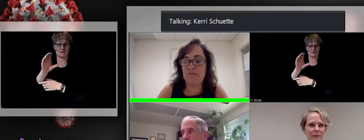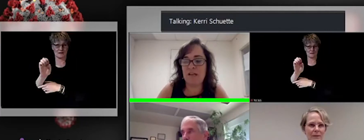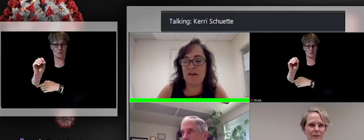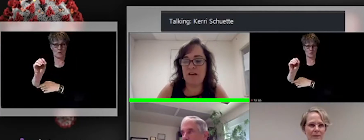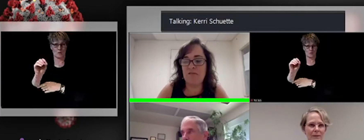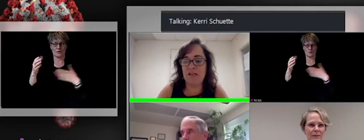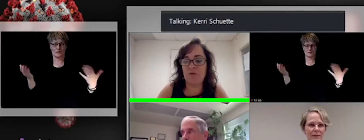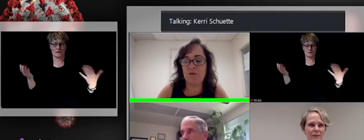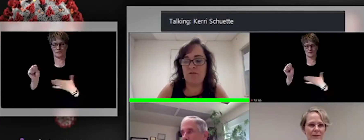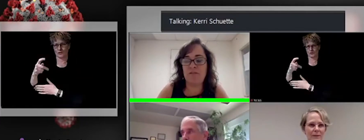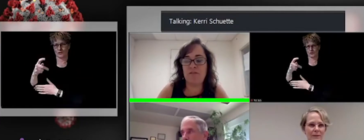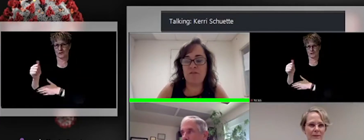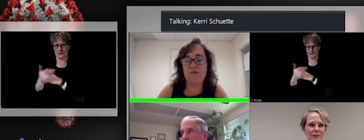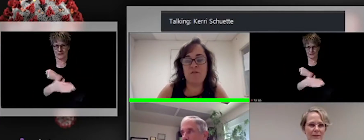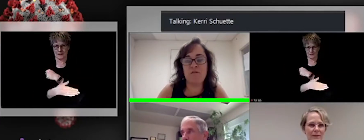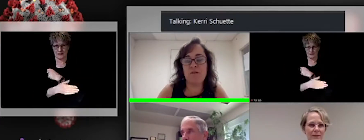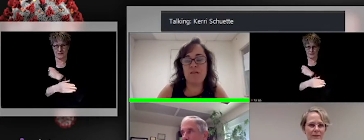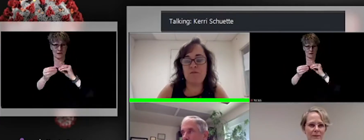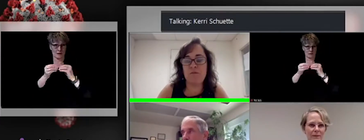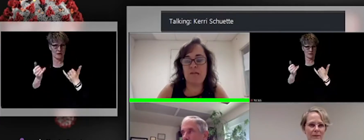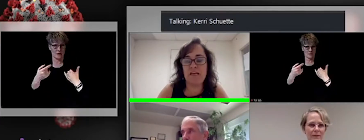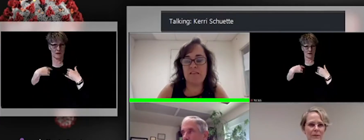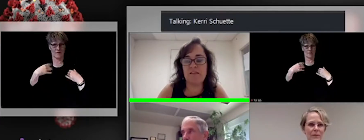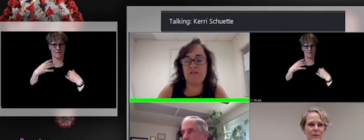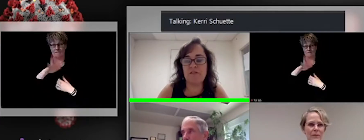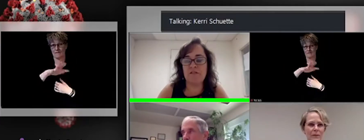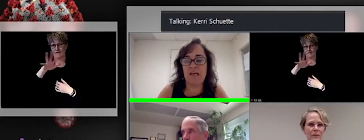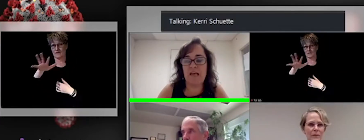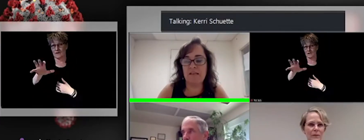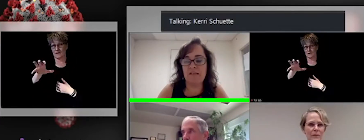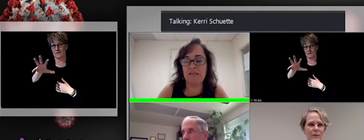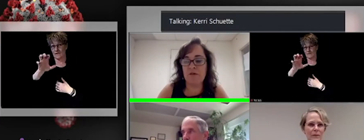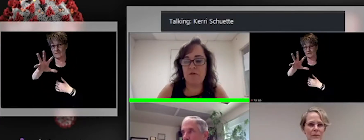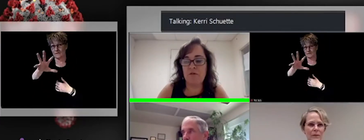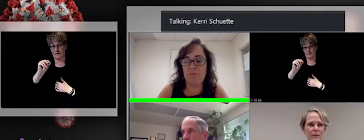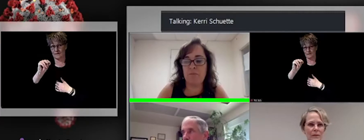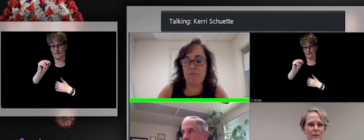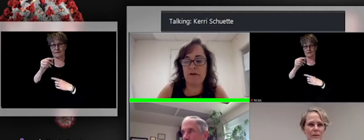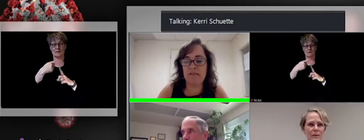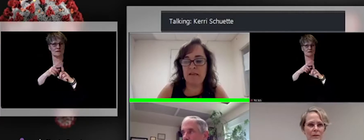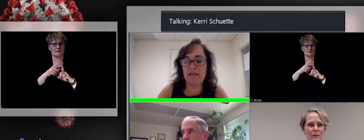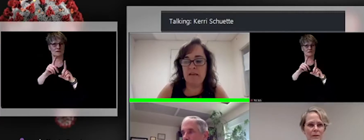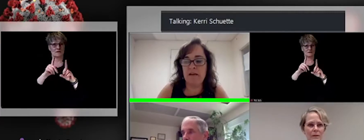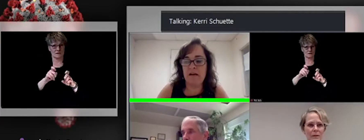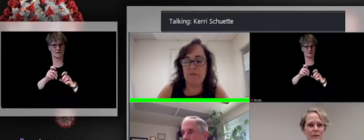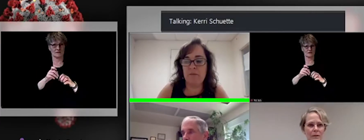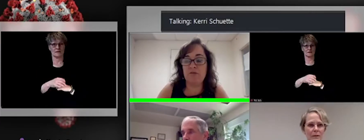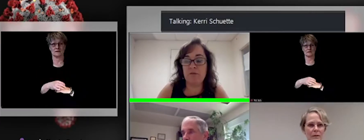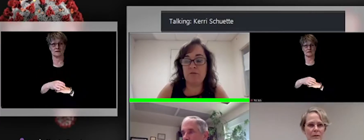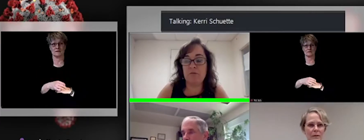Today, we have a total of 553 confirmed cases, including eight from Monday. The new numbers